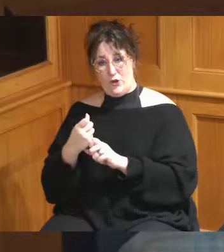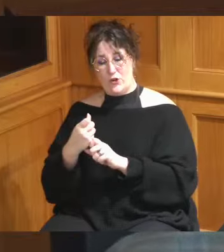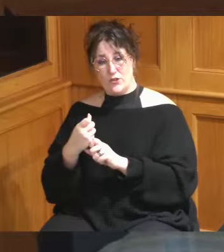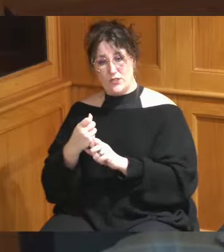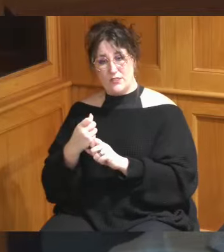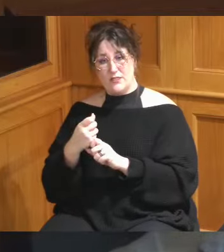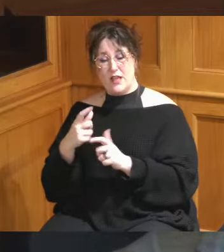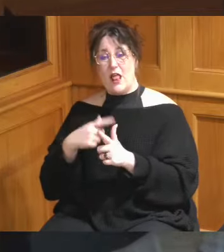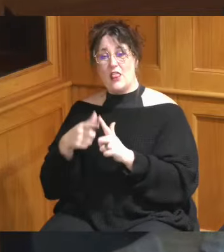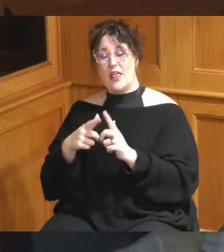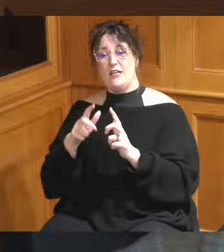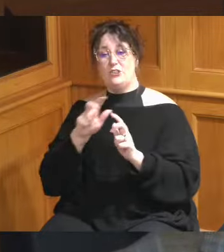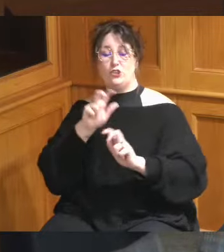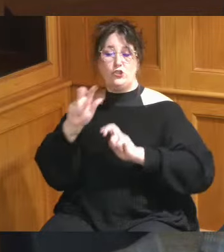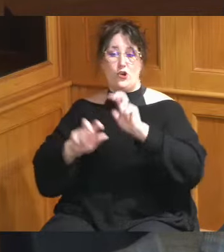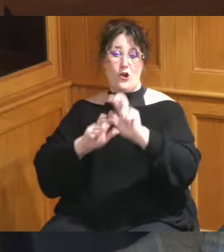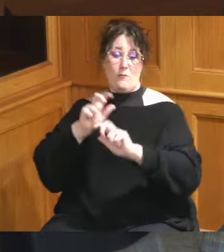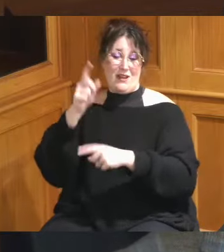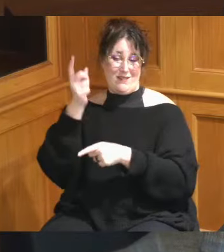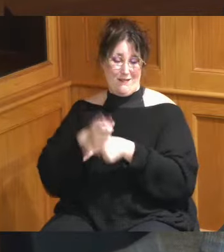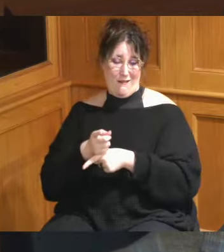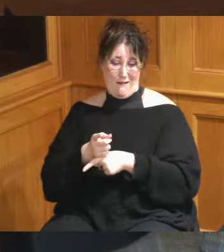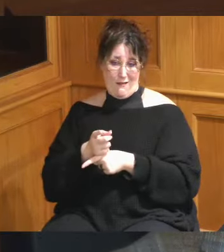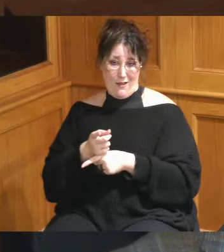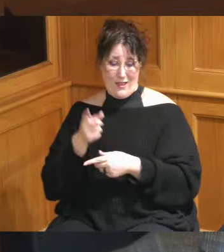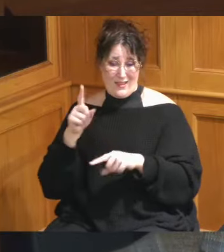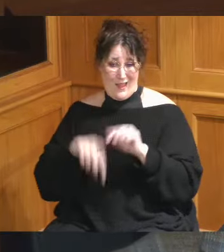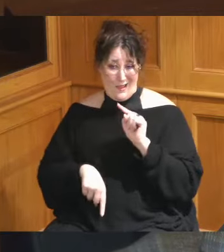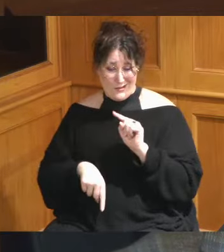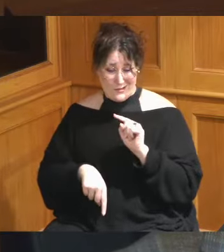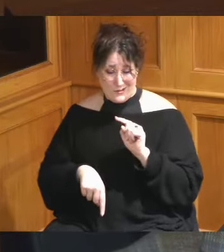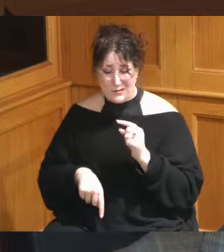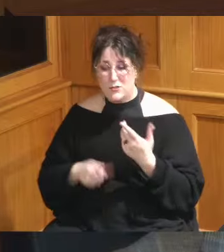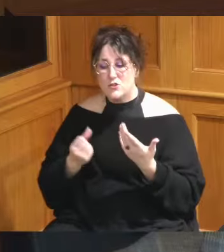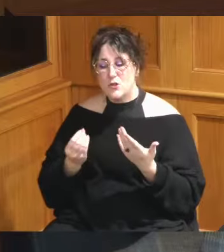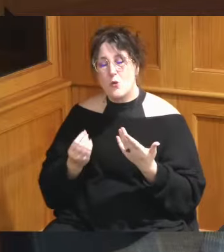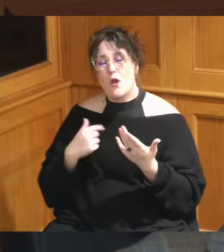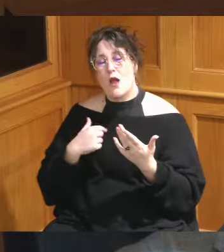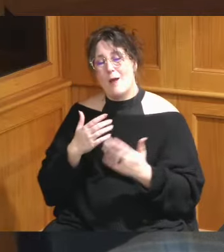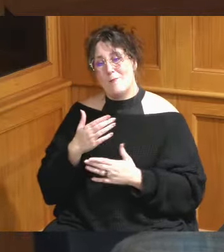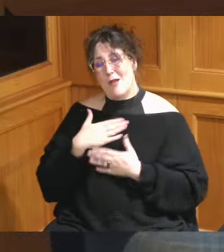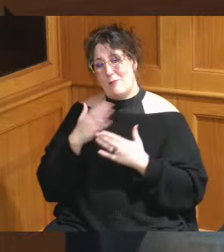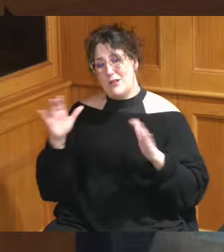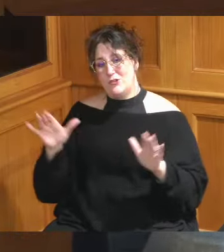the tournament all the time. So, but I'm glad that they're doing some things. This person has proven